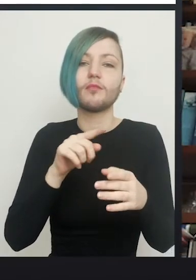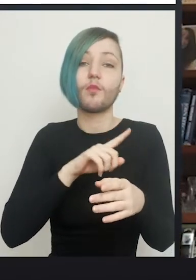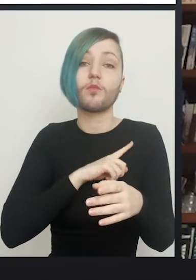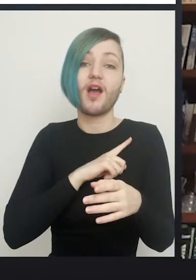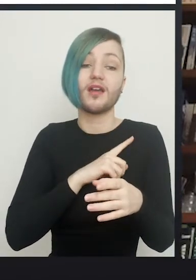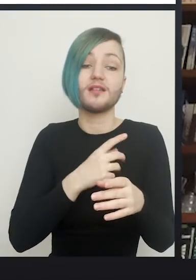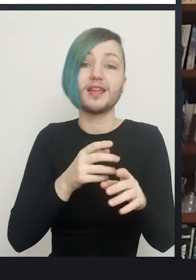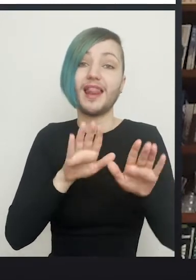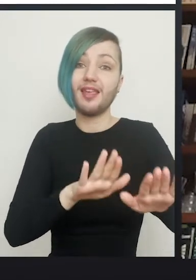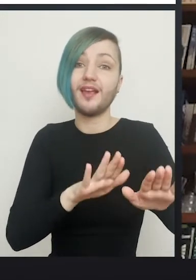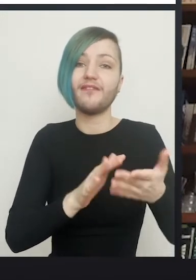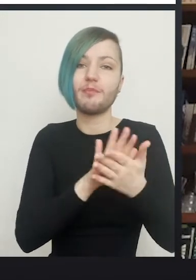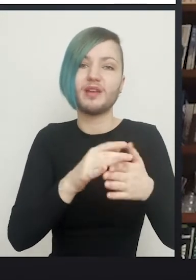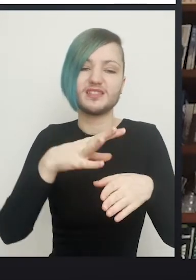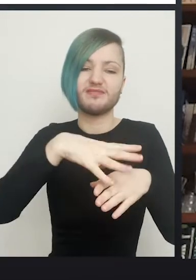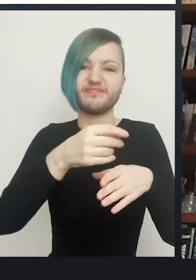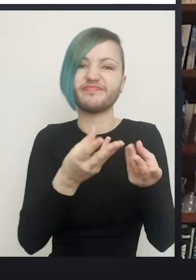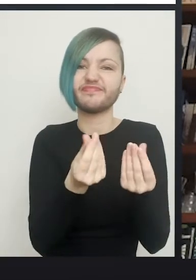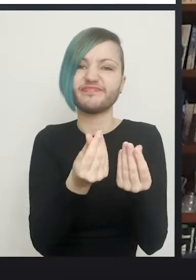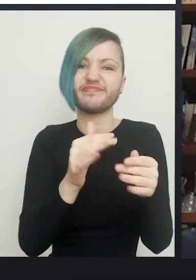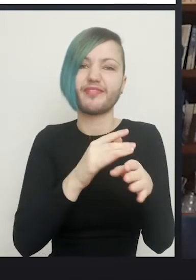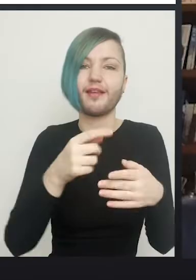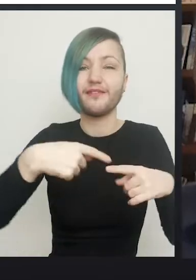Right. And for everyone else to understand that granulation tissue